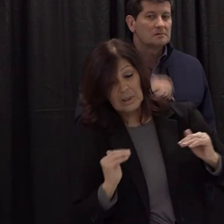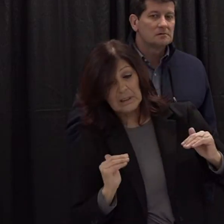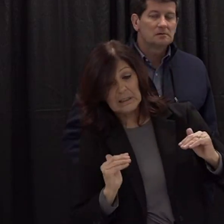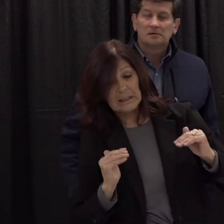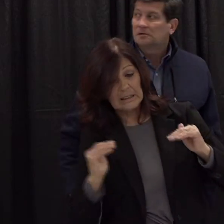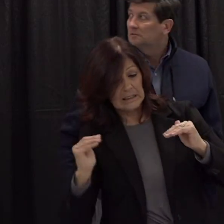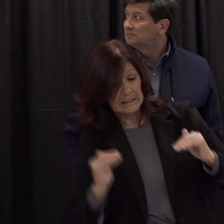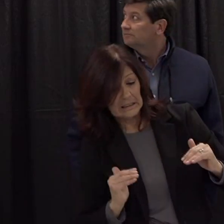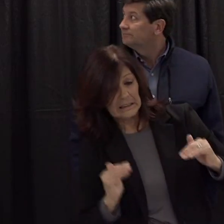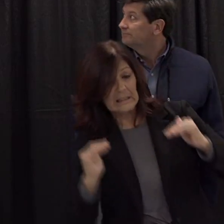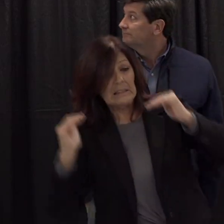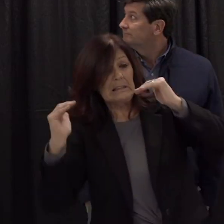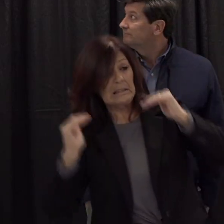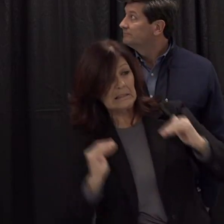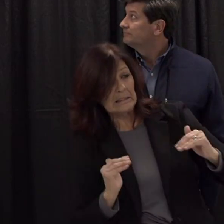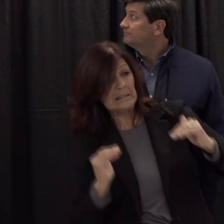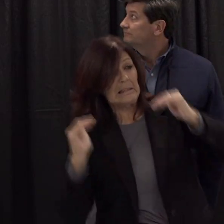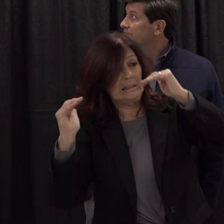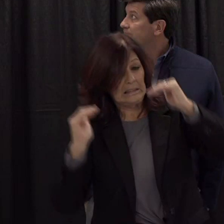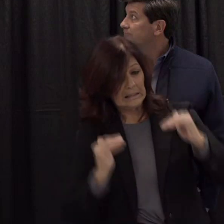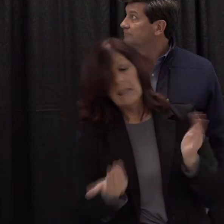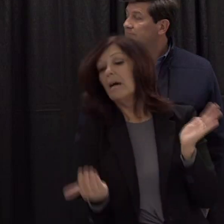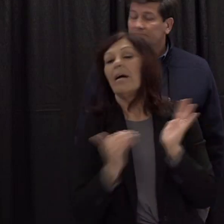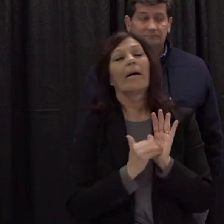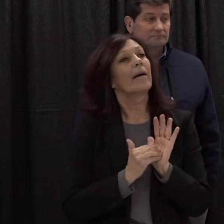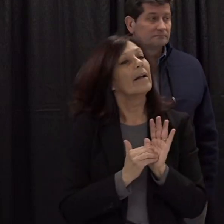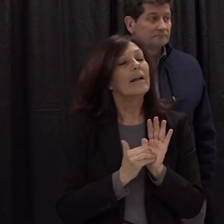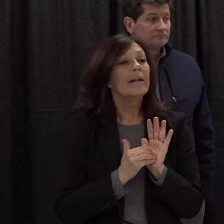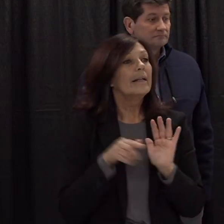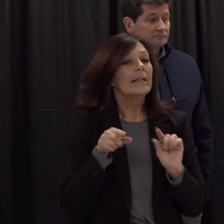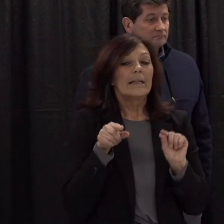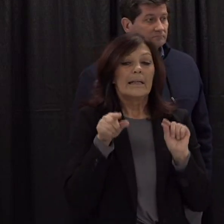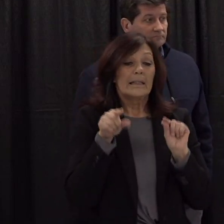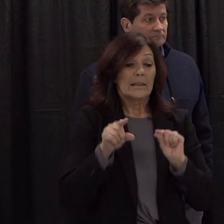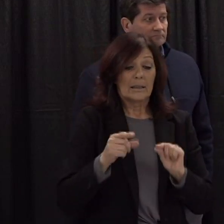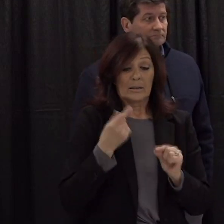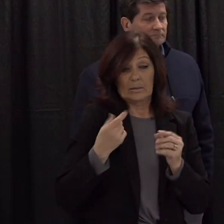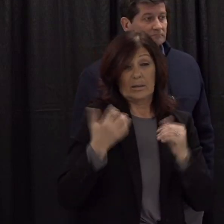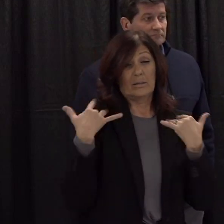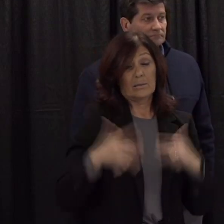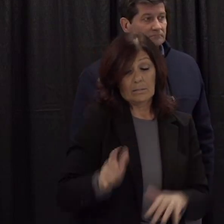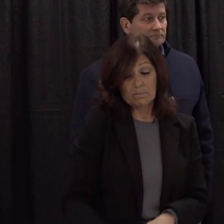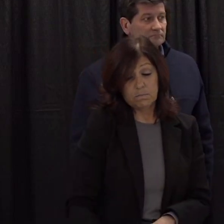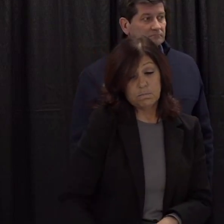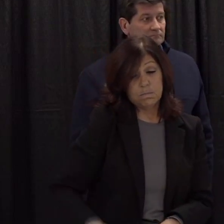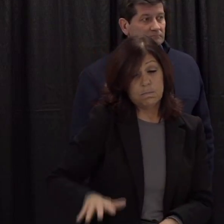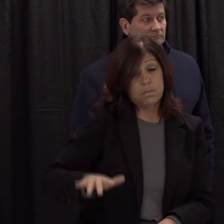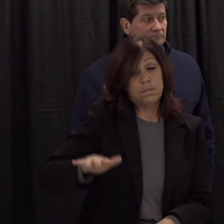in the southern part of the county. Again, these accumulations, it's it's unfathomable to see this